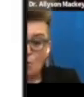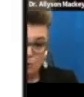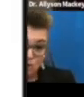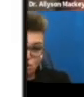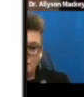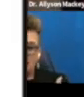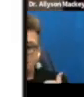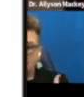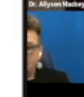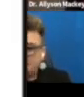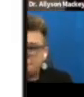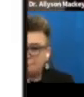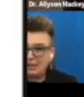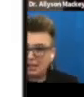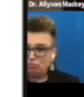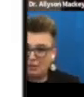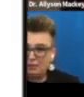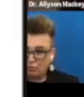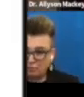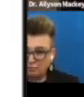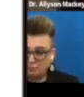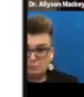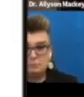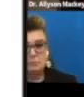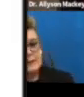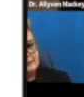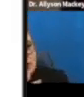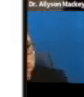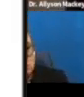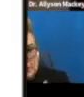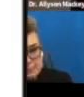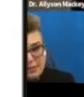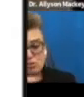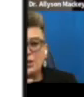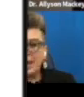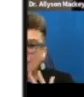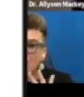we see that functional specialization and association cortex continues past age 10